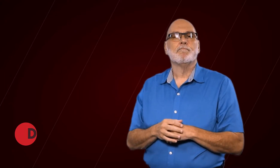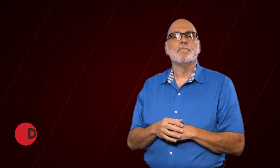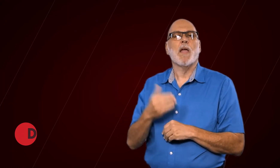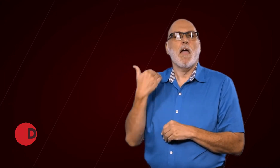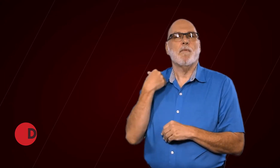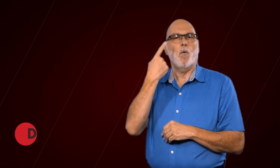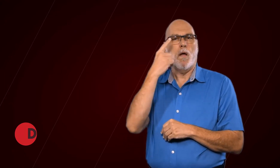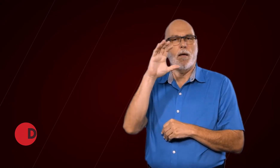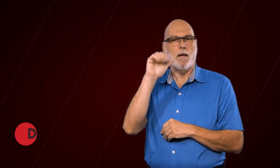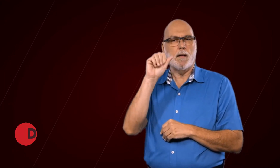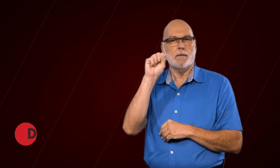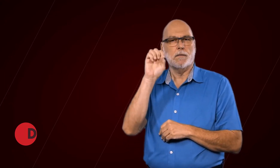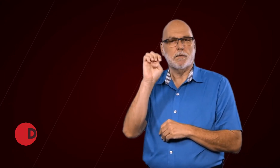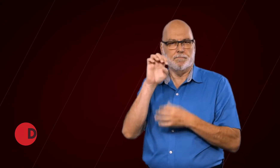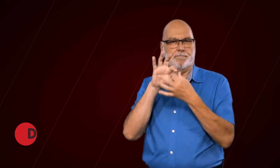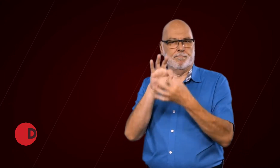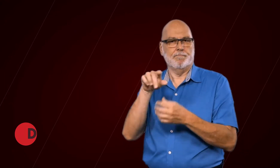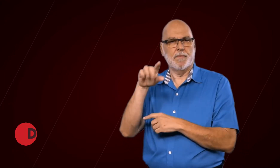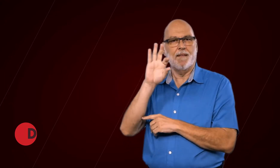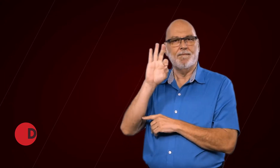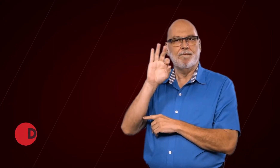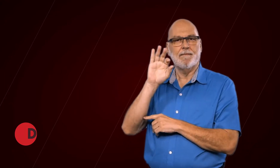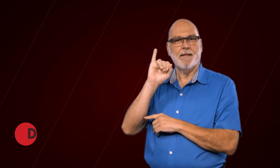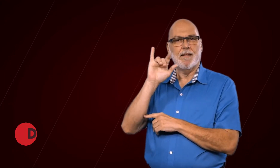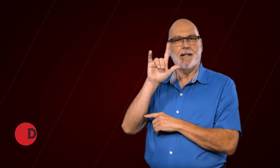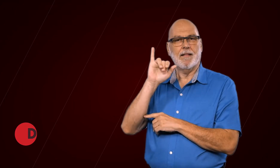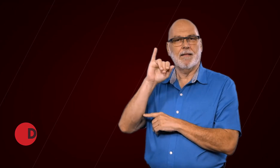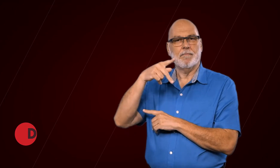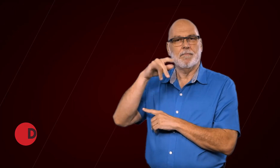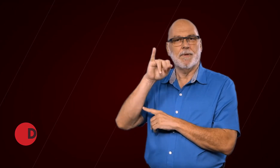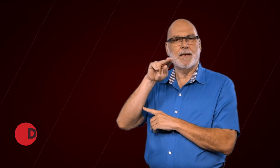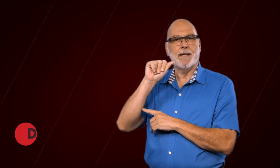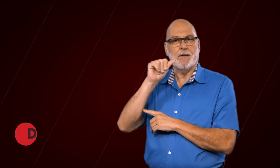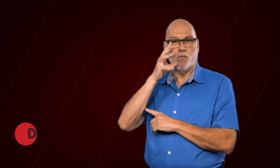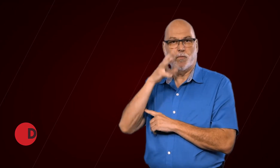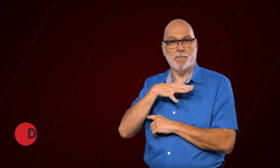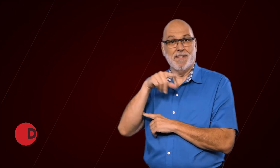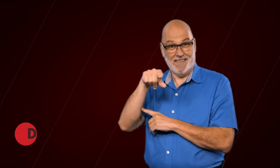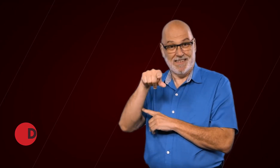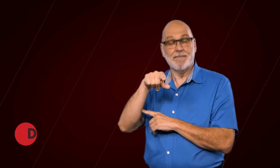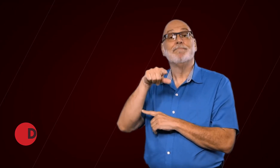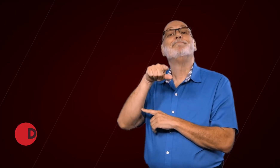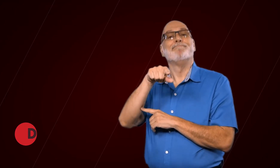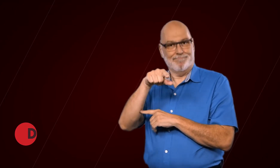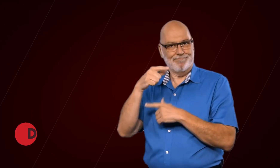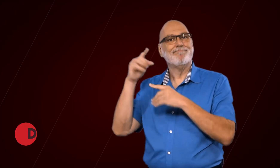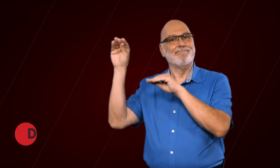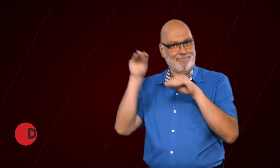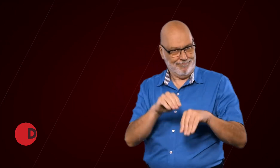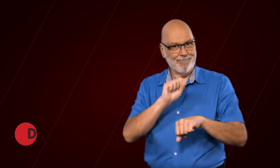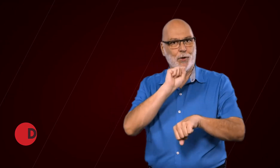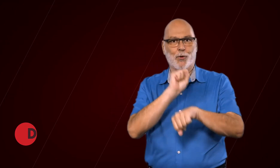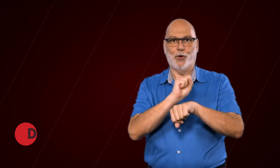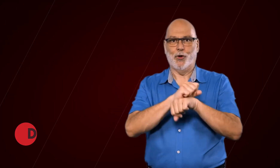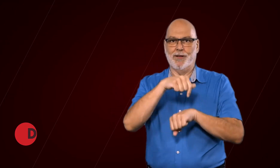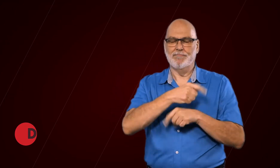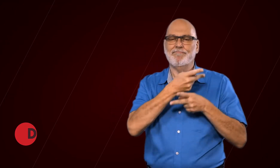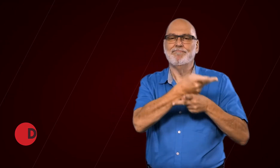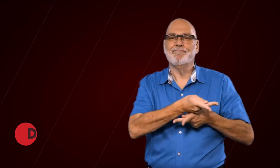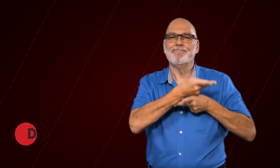There was a case of a Filipina woman who had a Live-in Caregiver